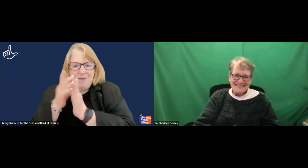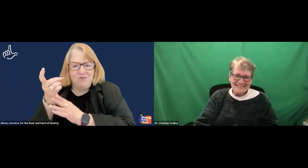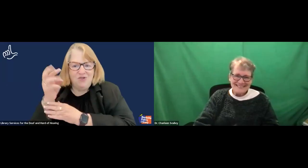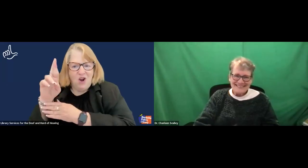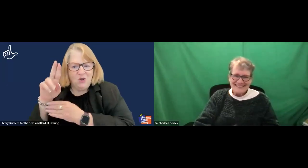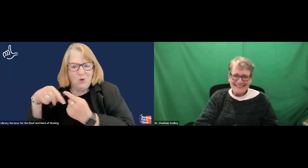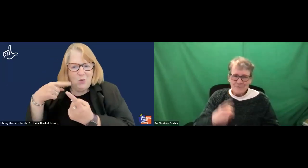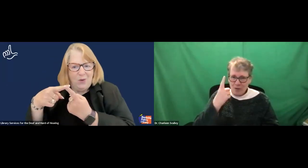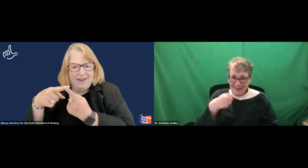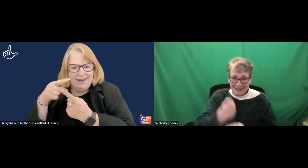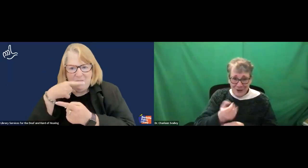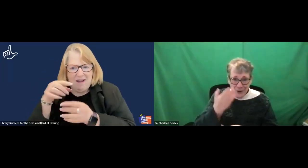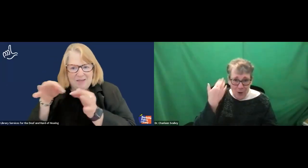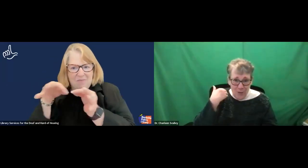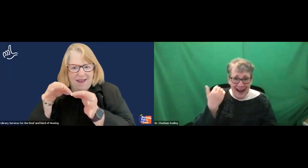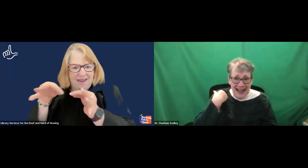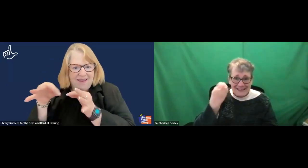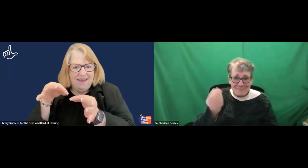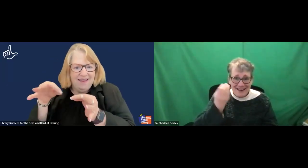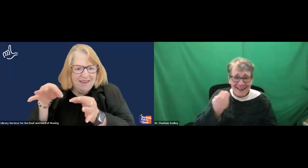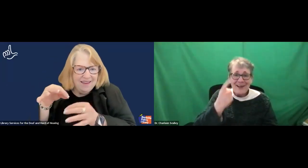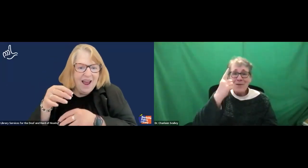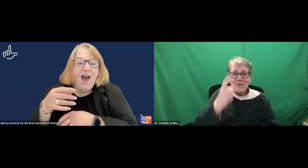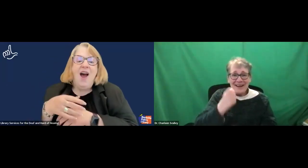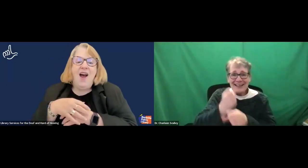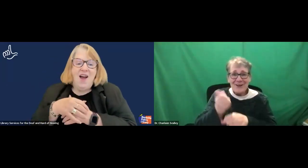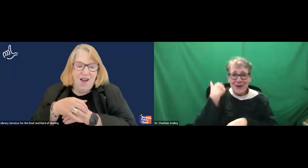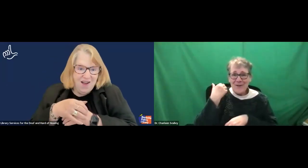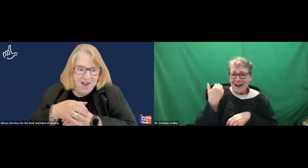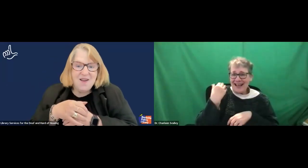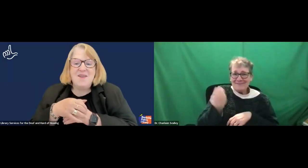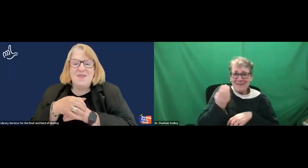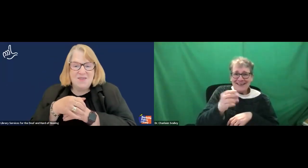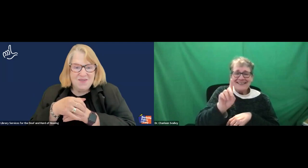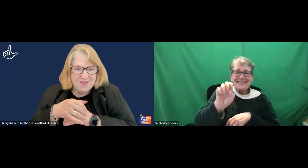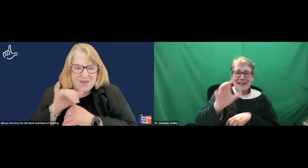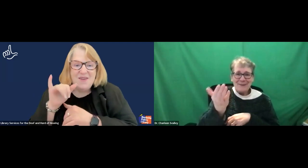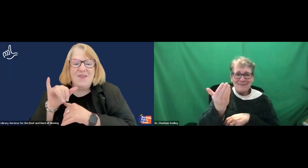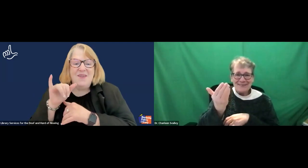Dr. Charleen, when did you get your doctorate? If you could say that?